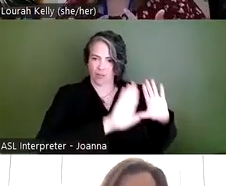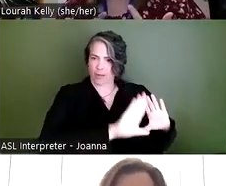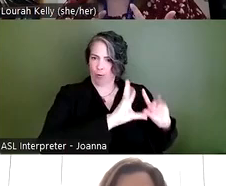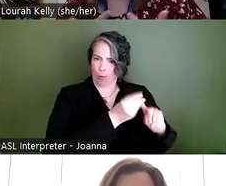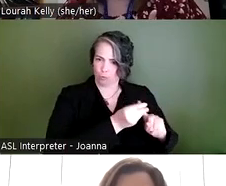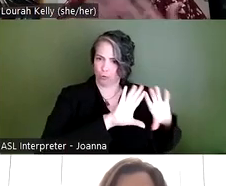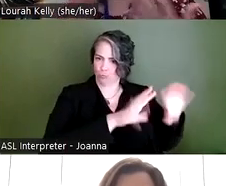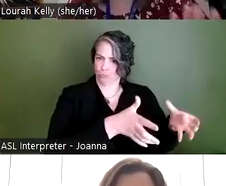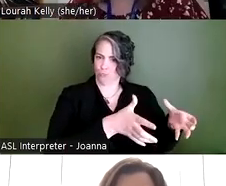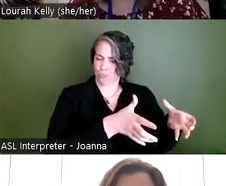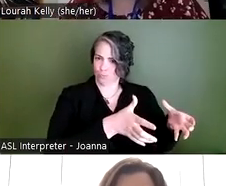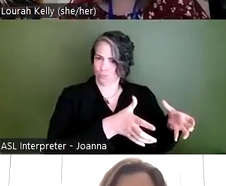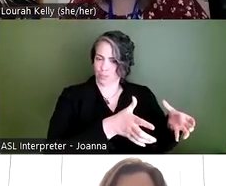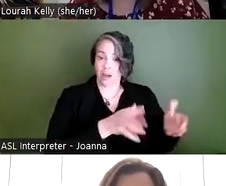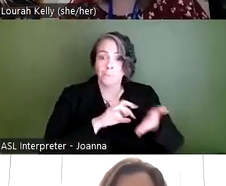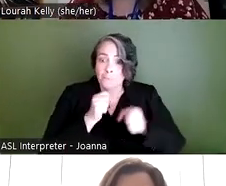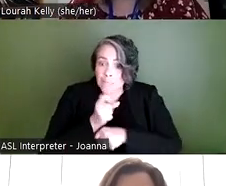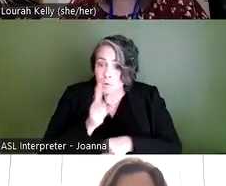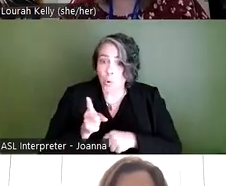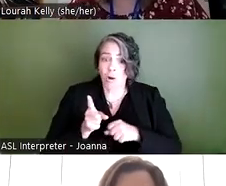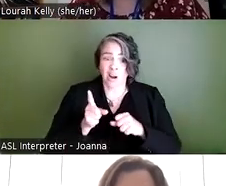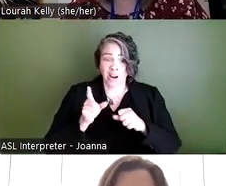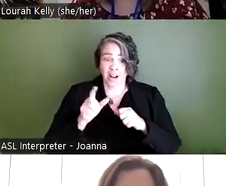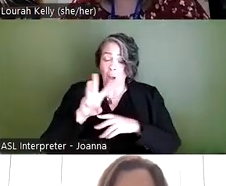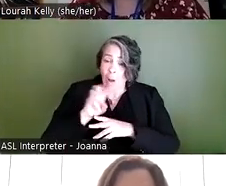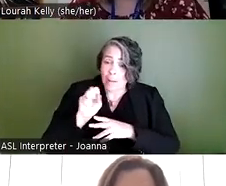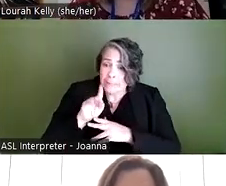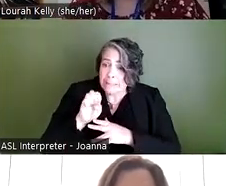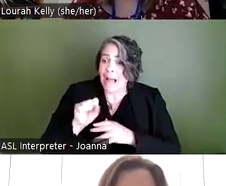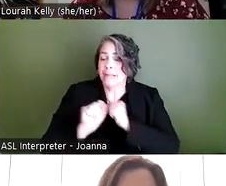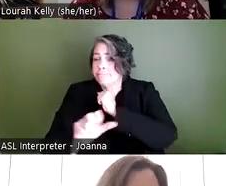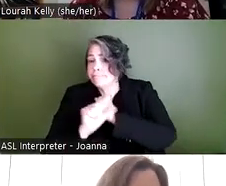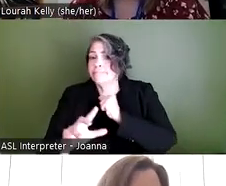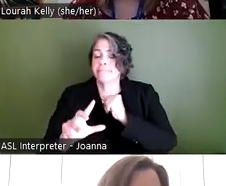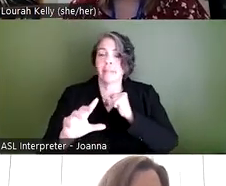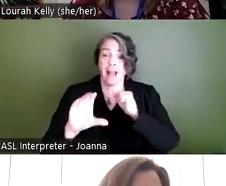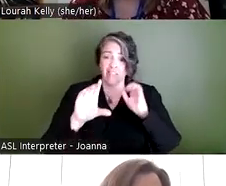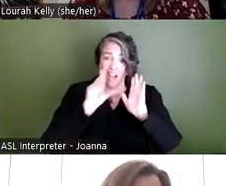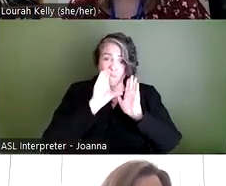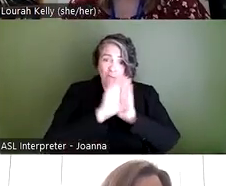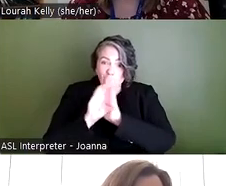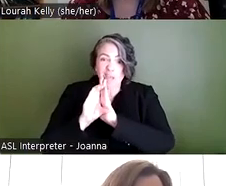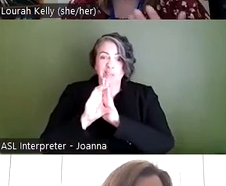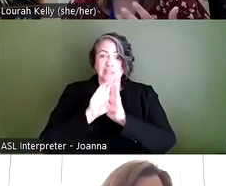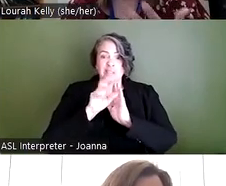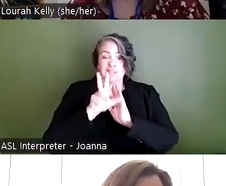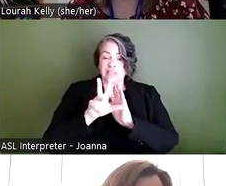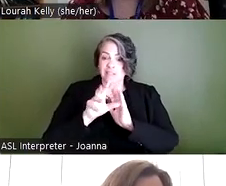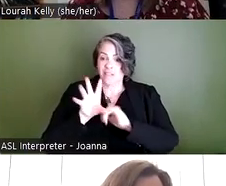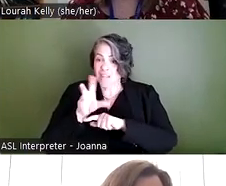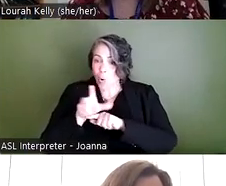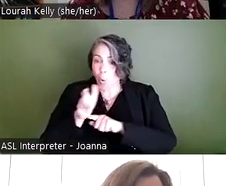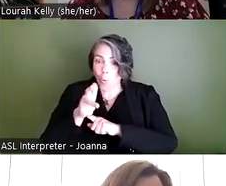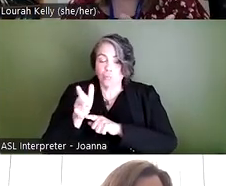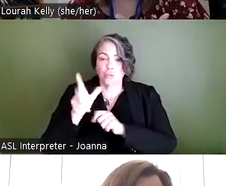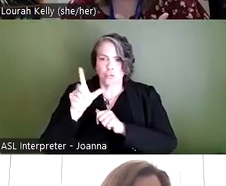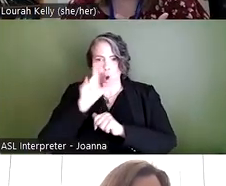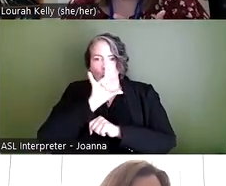photos and any of those areas really reflect these groups. And these should not be photos of people